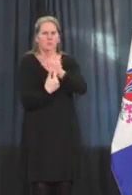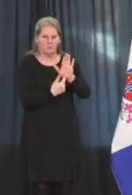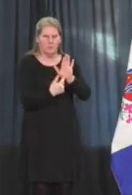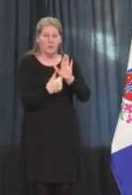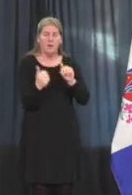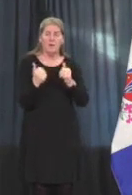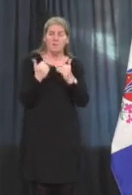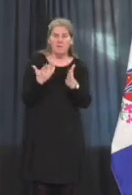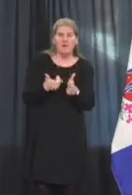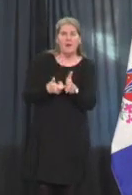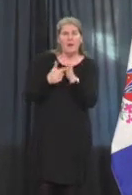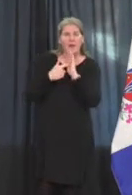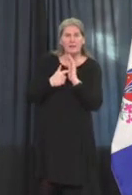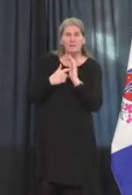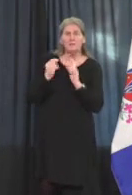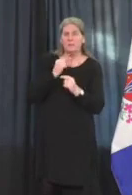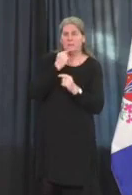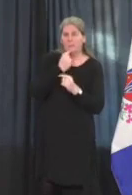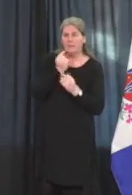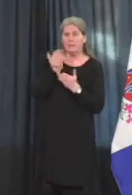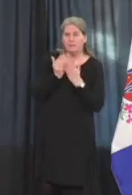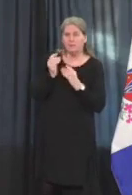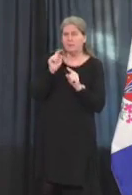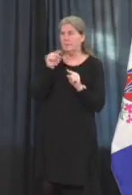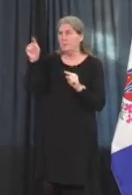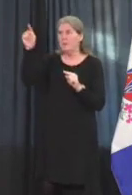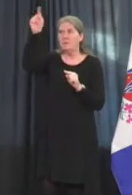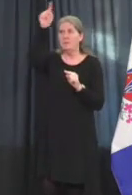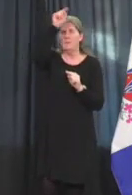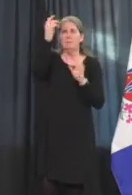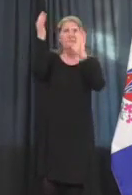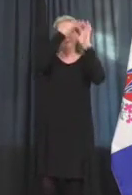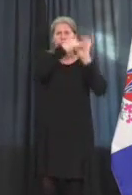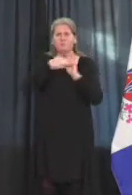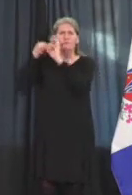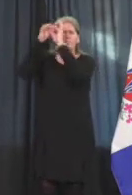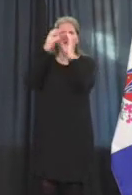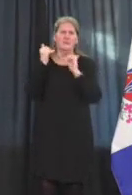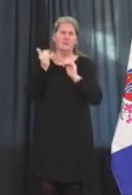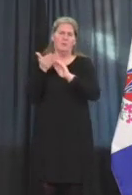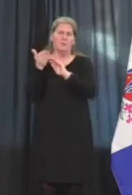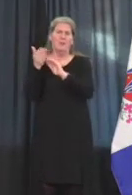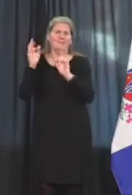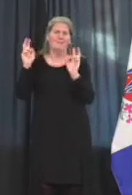THAT IS CONDUCTED IN AND BETWEEN OUR COMMUNITIES. WE WILL ALSO ENSURE GOVERNMENT